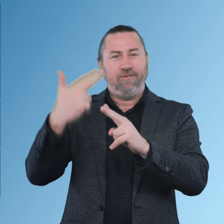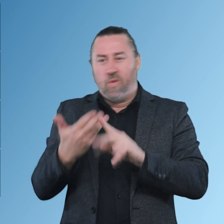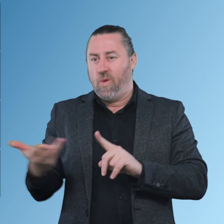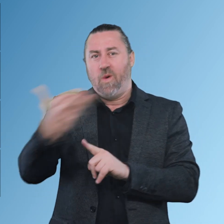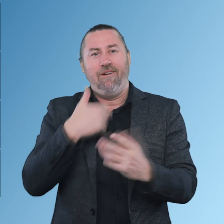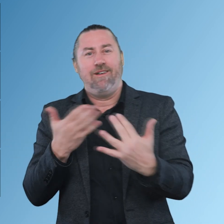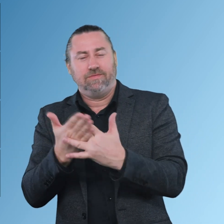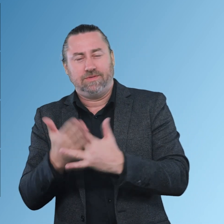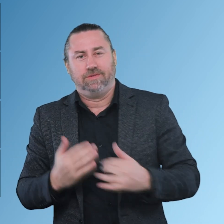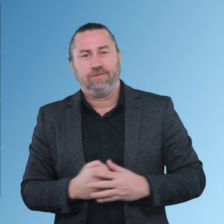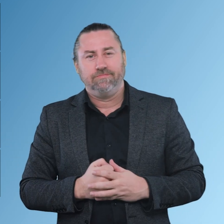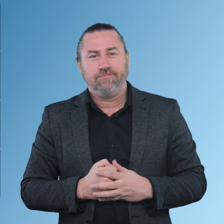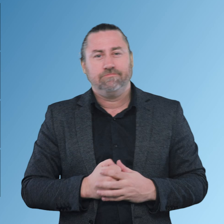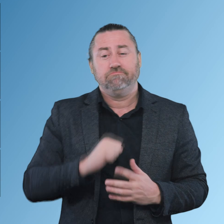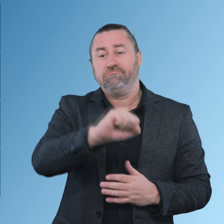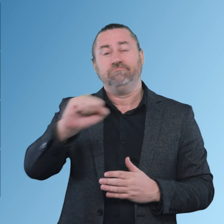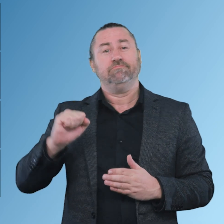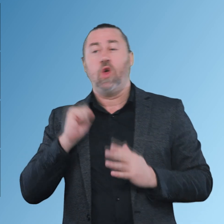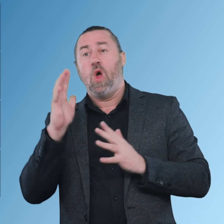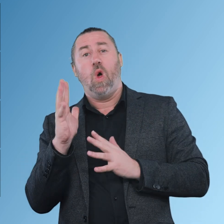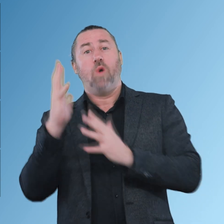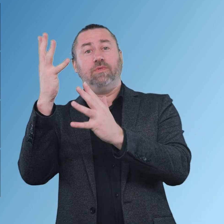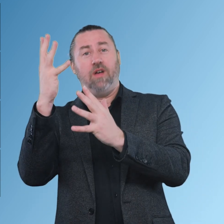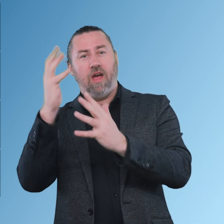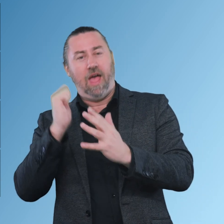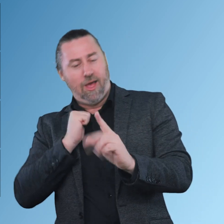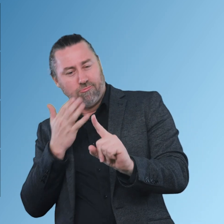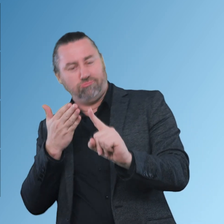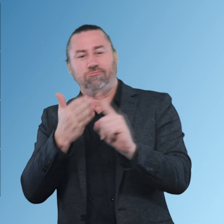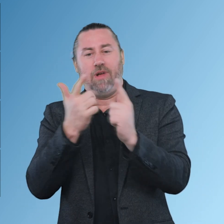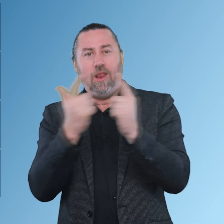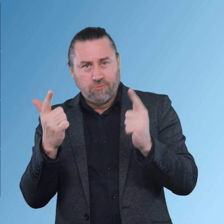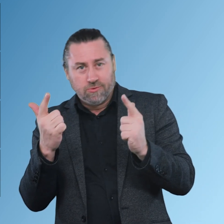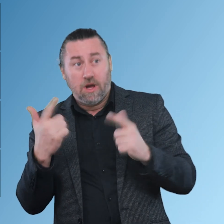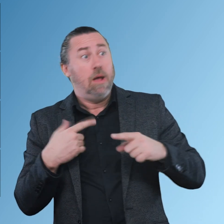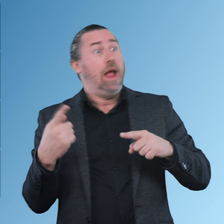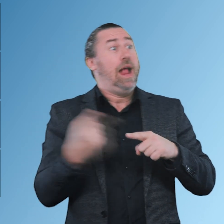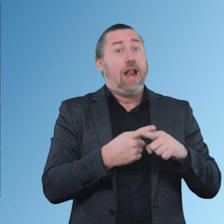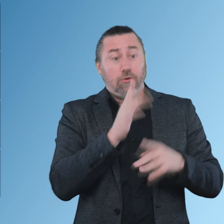People who use Auslan as their primary or preferred language are not necessarily fluent in English.